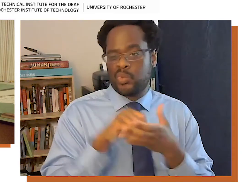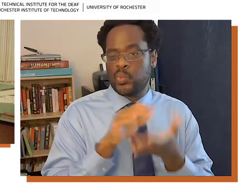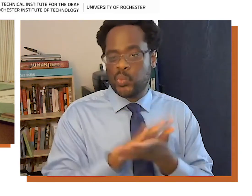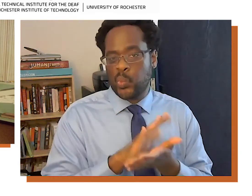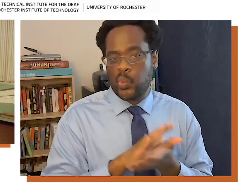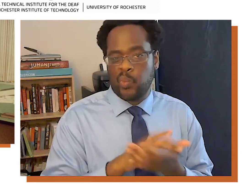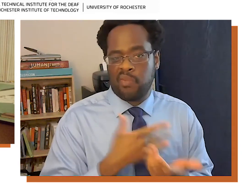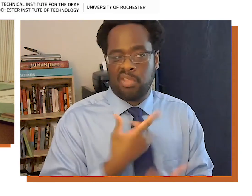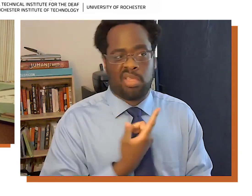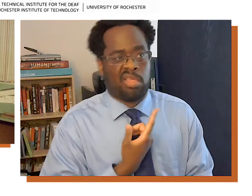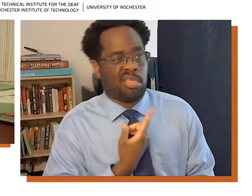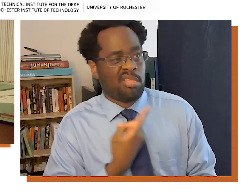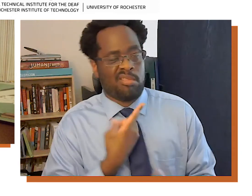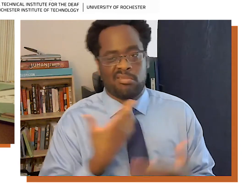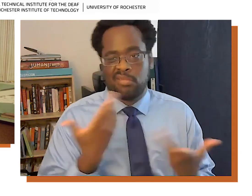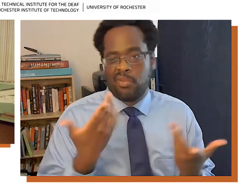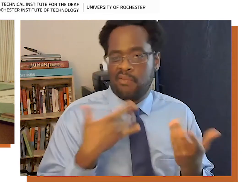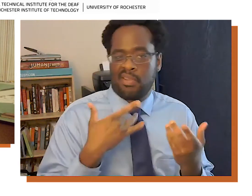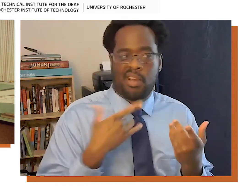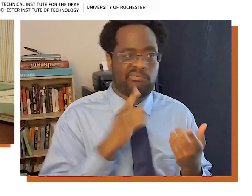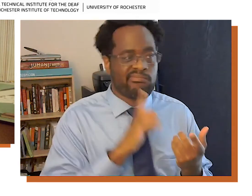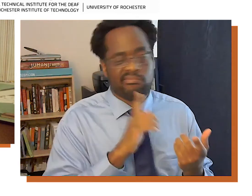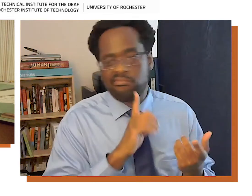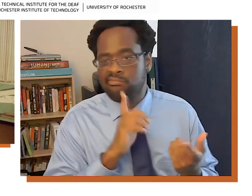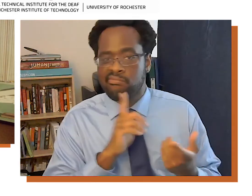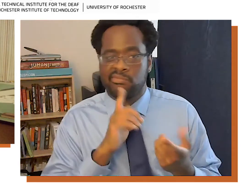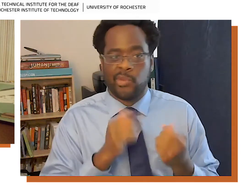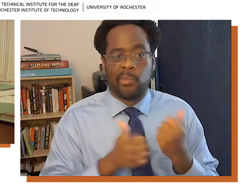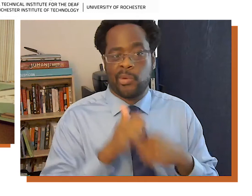and then also in school, I felt very alone, very lonely.